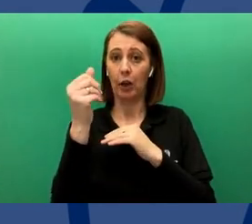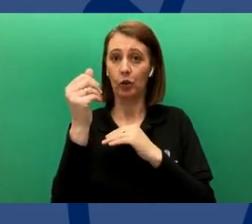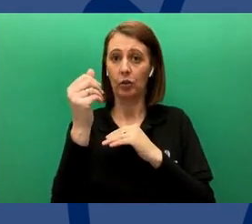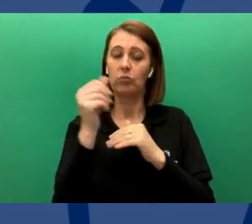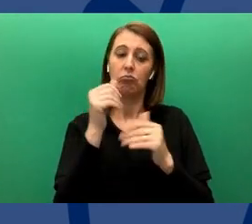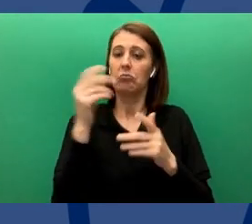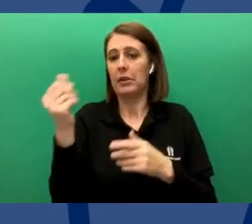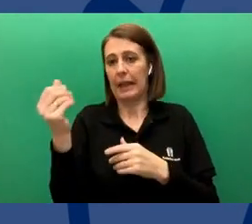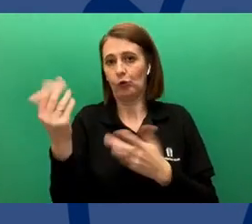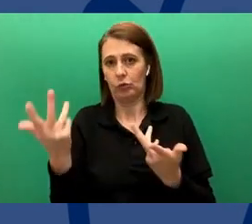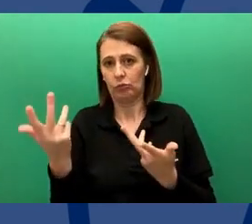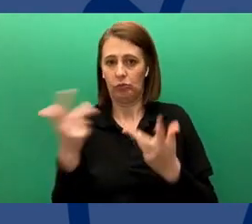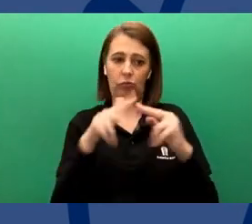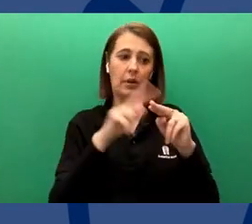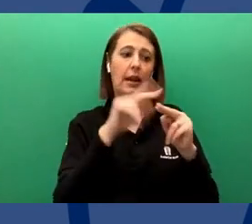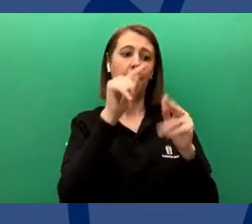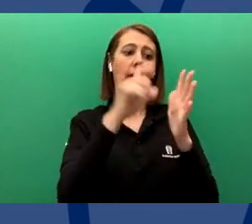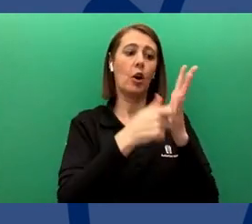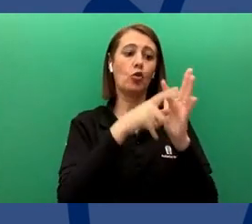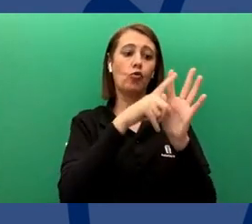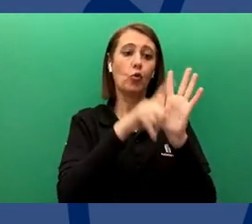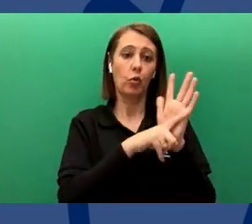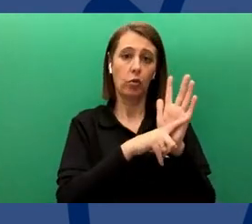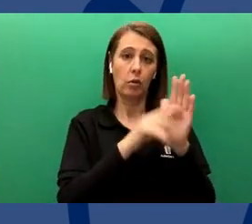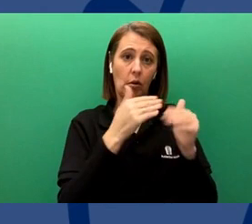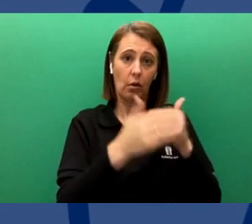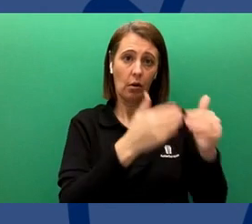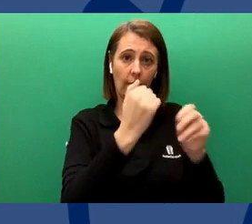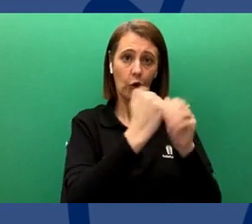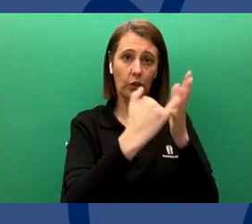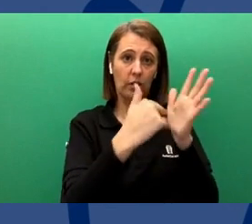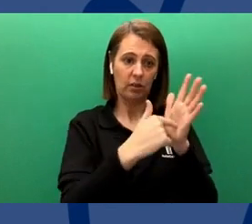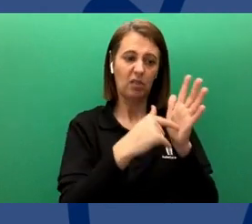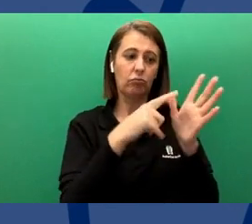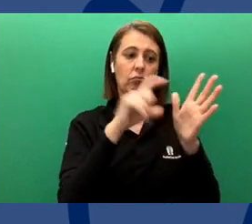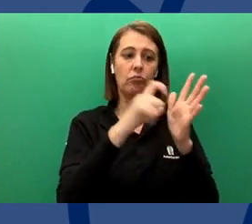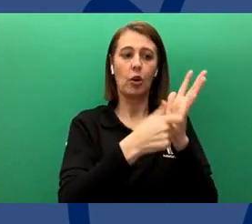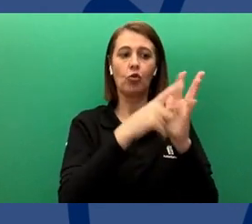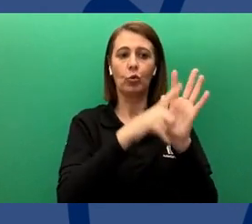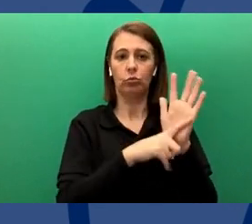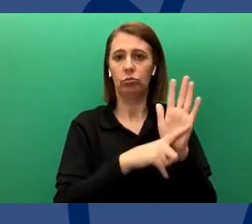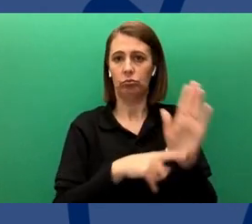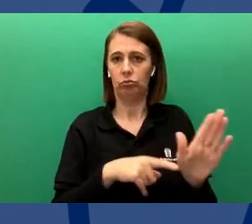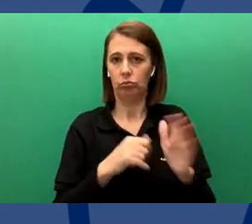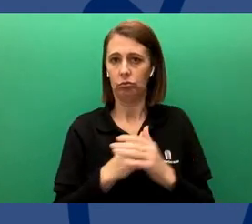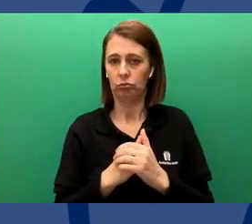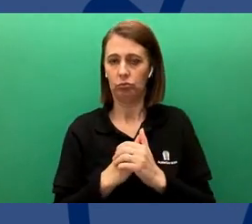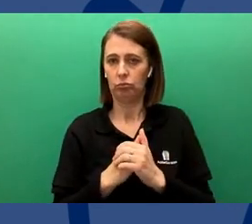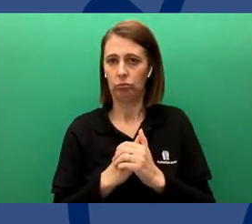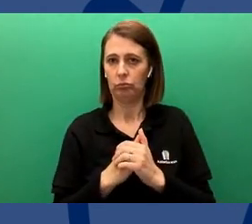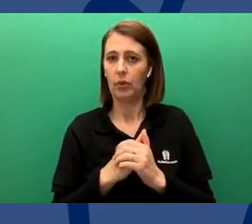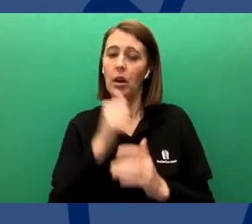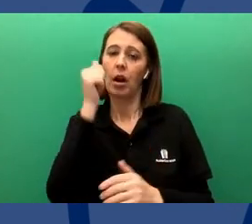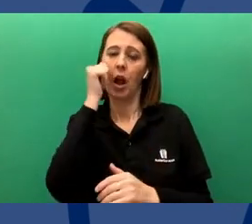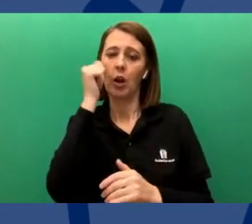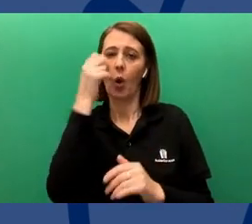GST in accrual terms, it's accrual. And I know there's issues around a business saying,